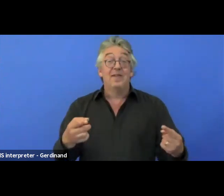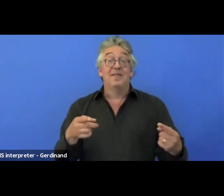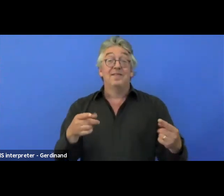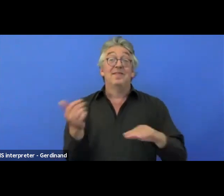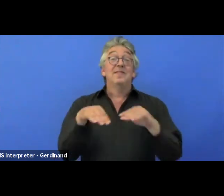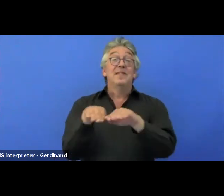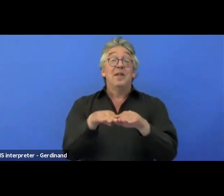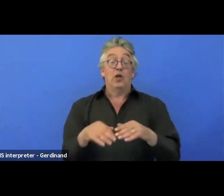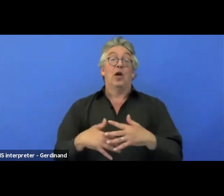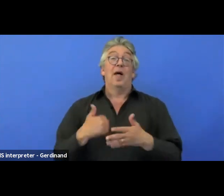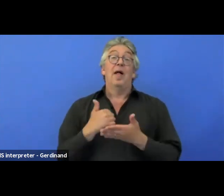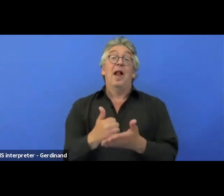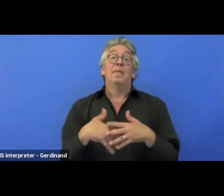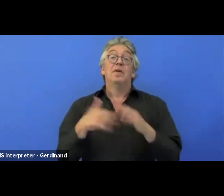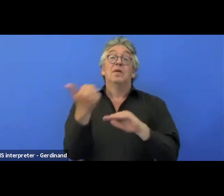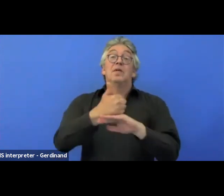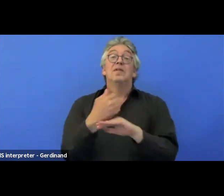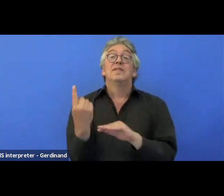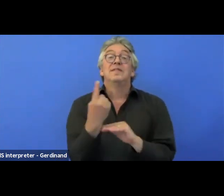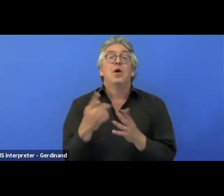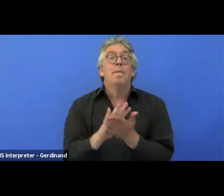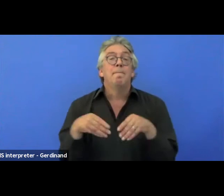The drafting is done in a group of experts.